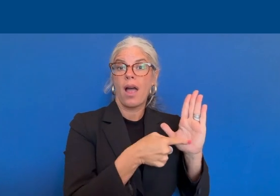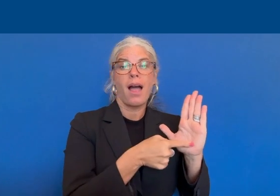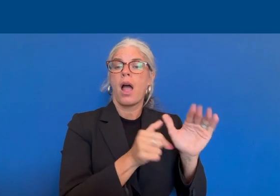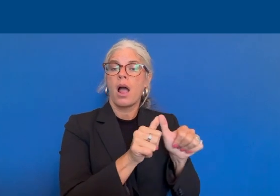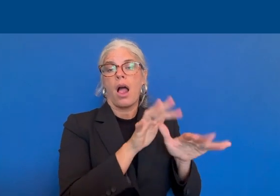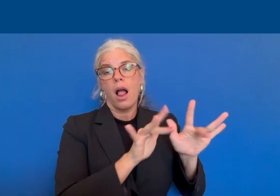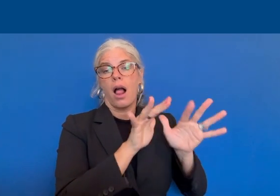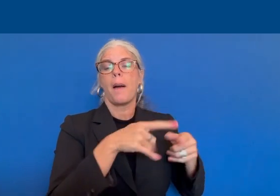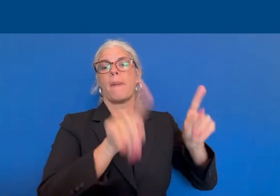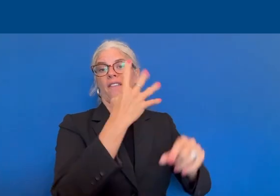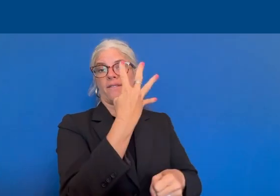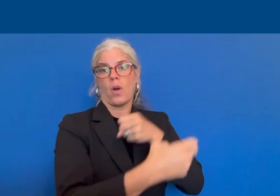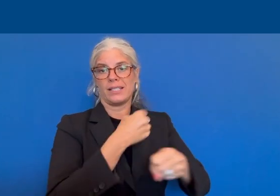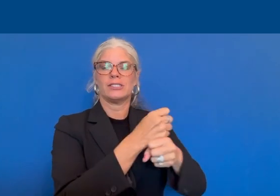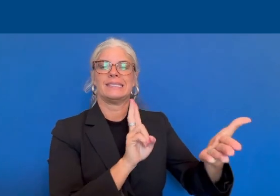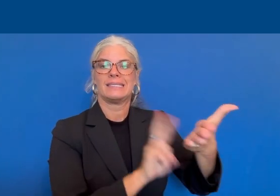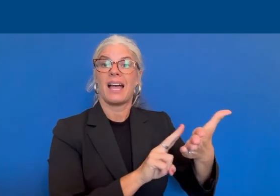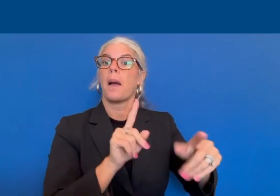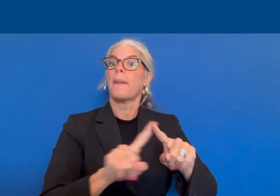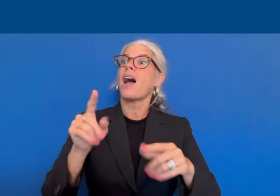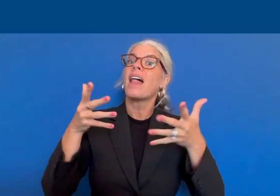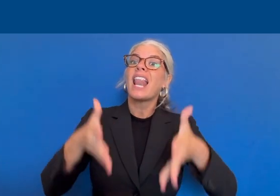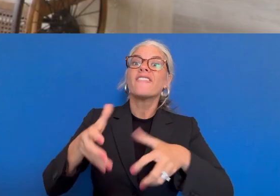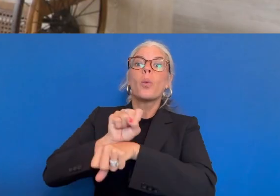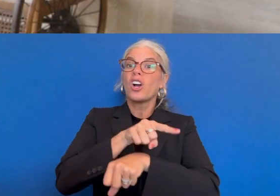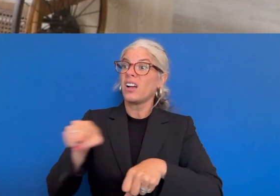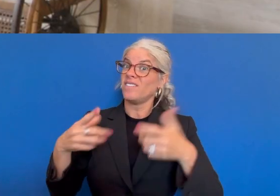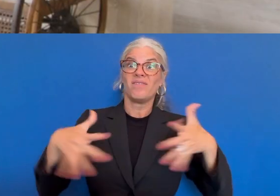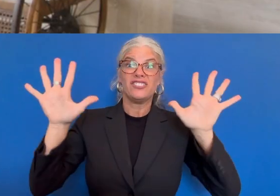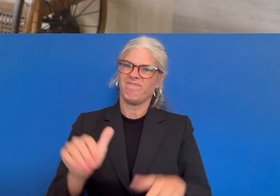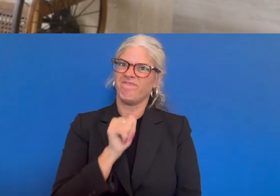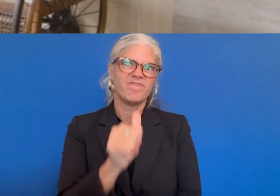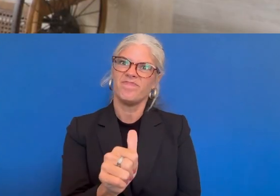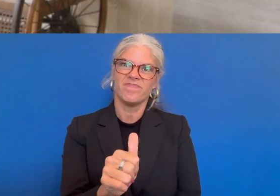took an additional four years to be signed, but the work was still not done.